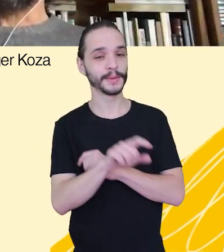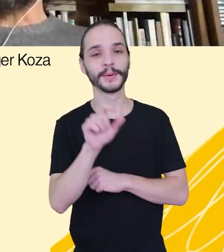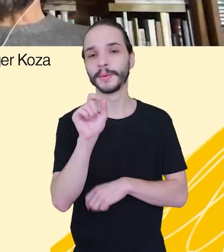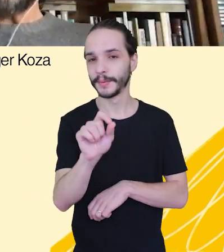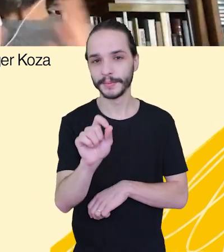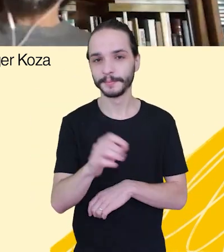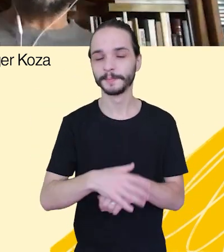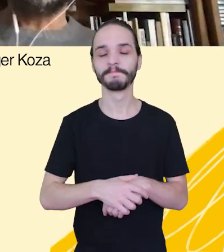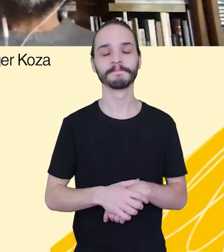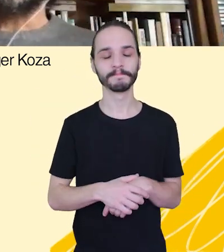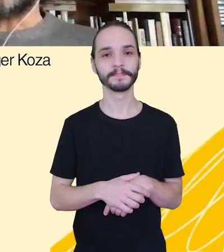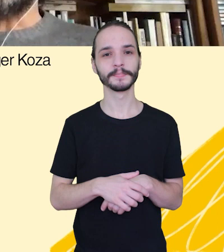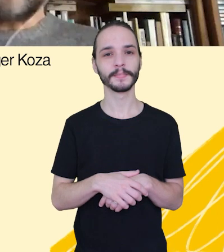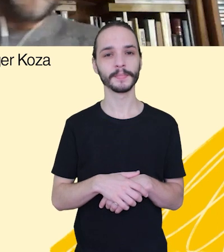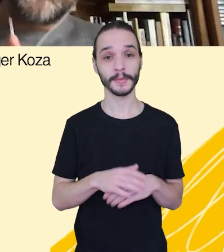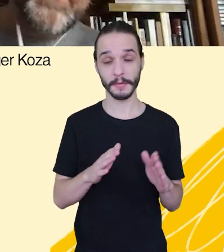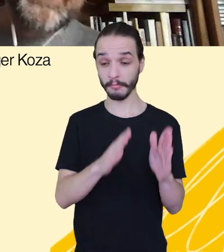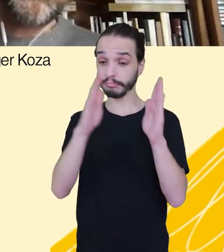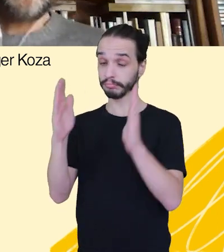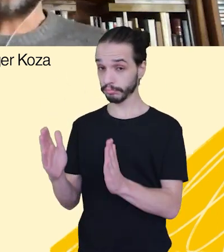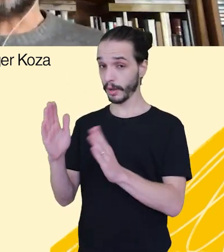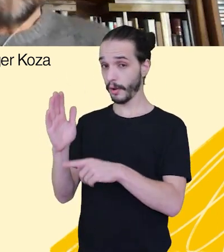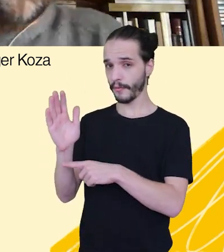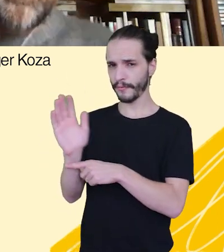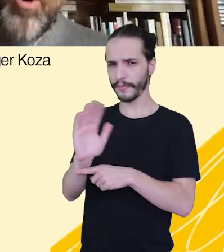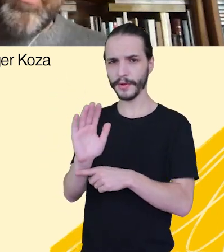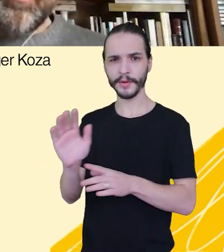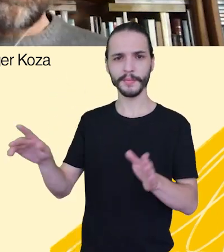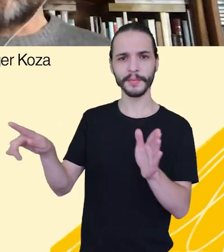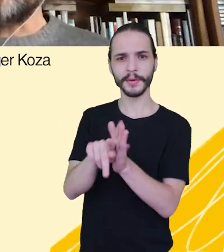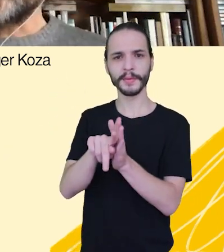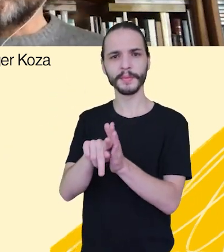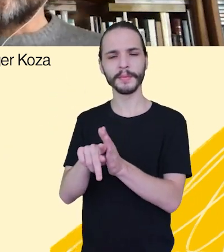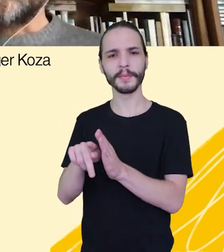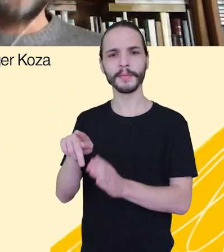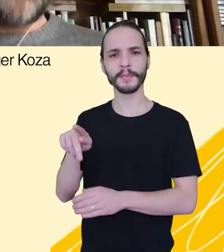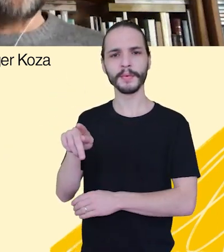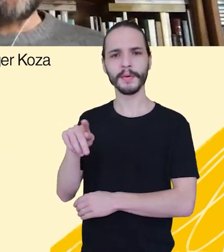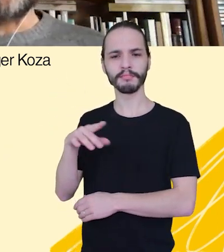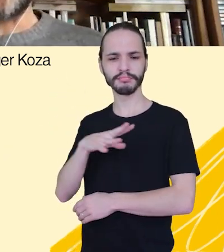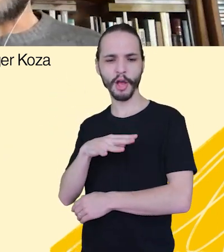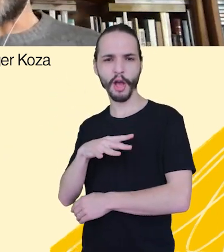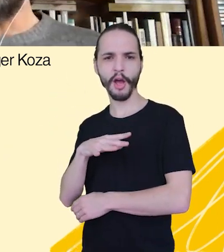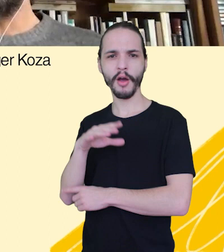On one hand, Hollywood film for instance. Not only Hollywood, even independent film cinema.